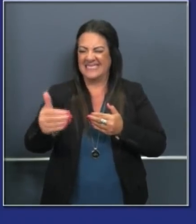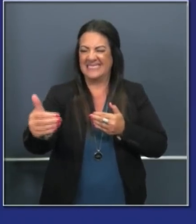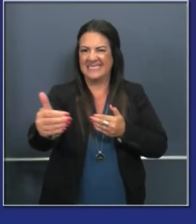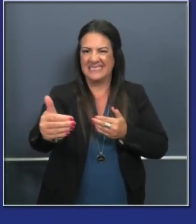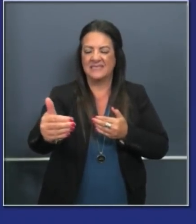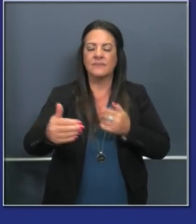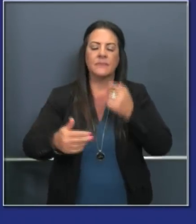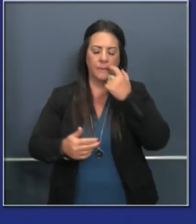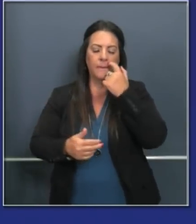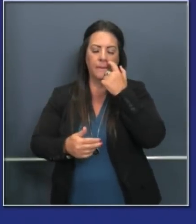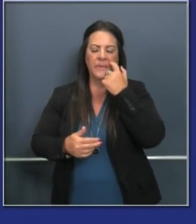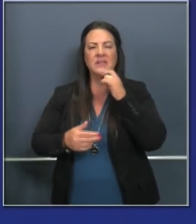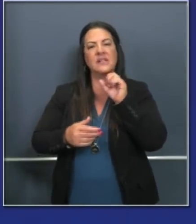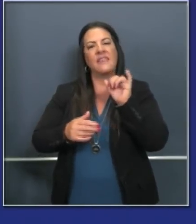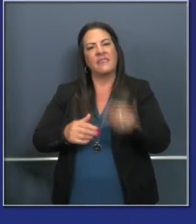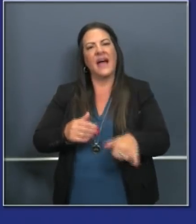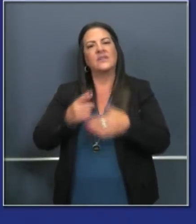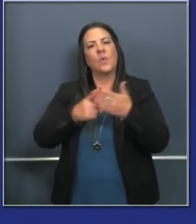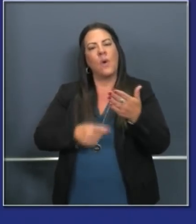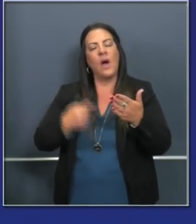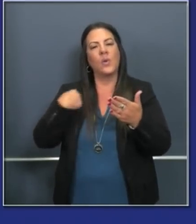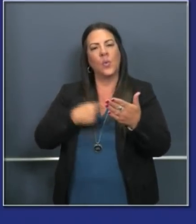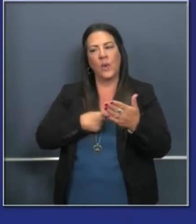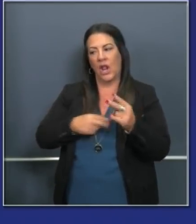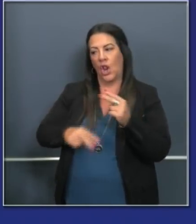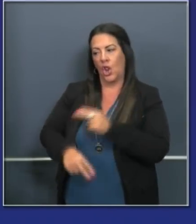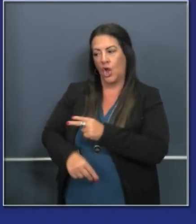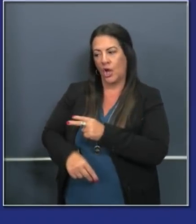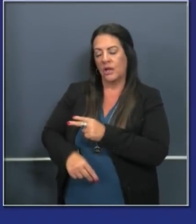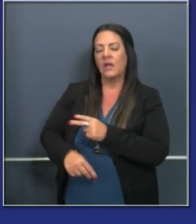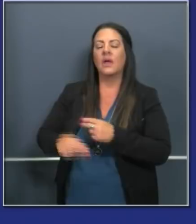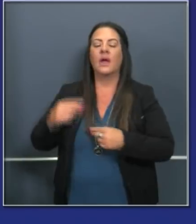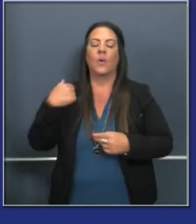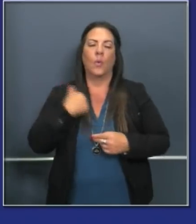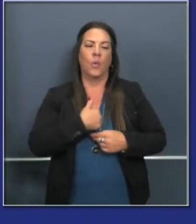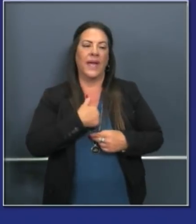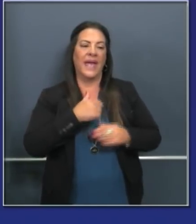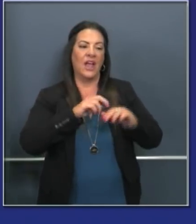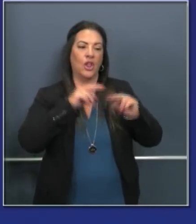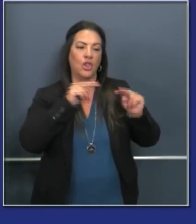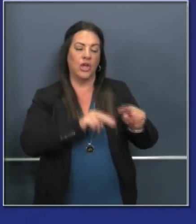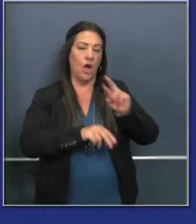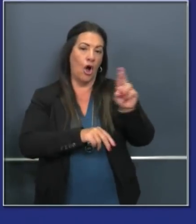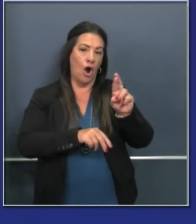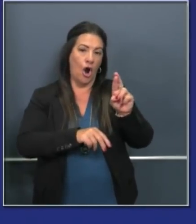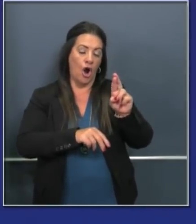CHOICES AND HELPS GUIDE WHERE YOU MIGHT BE IN THE NEXT FEW WEEKS. THESE ARE EXACTLY THE